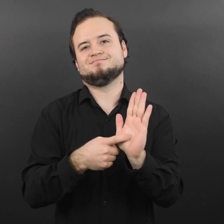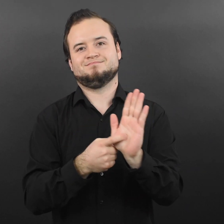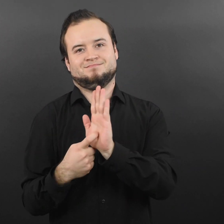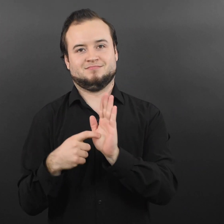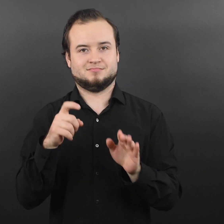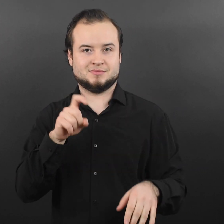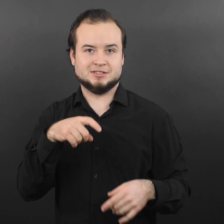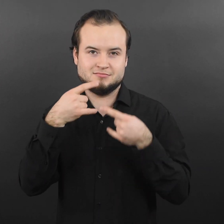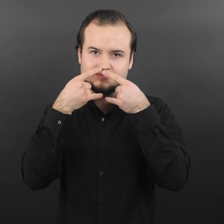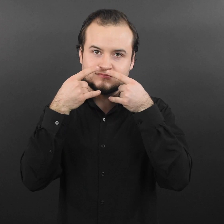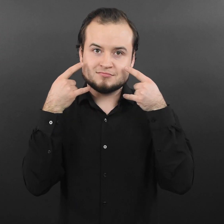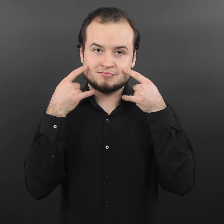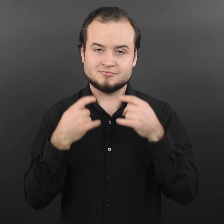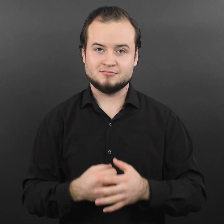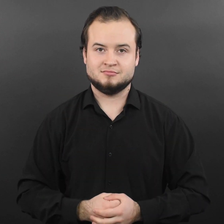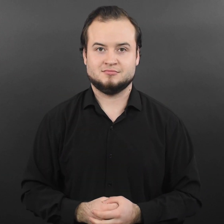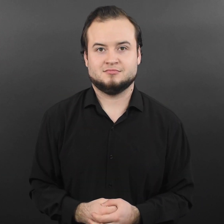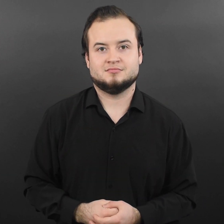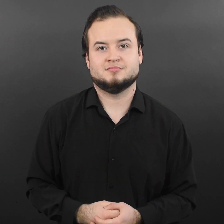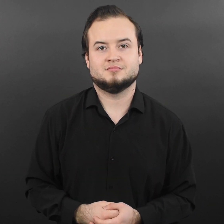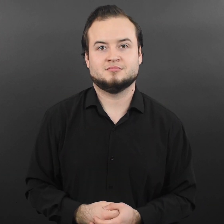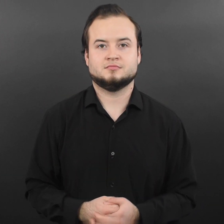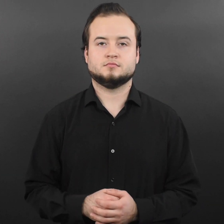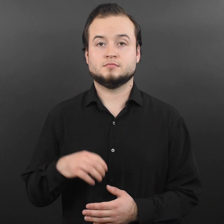require facemasks. •